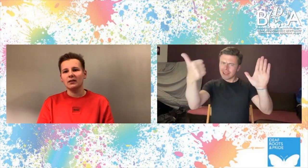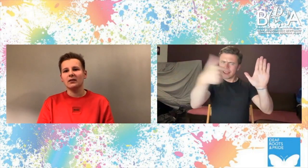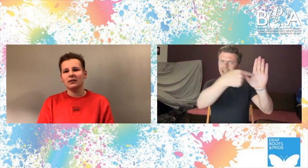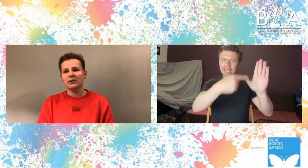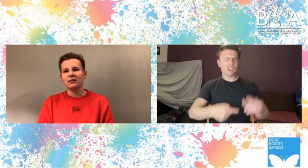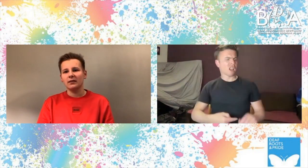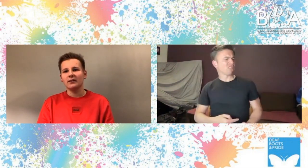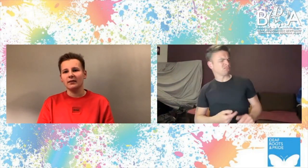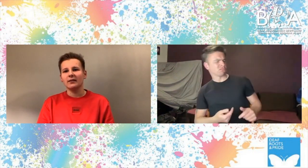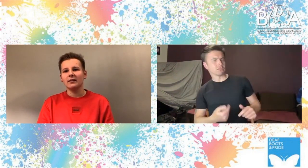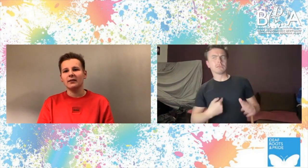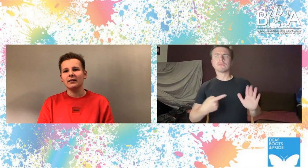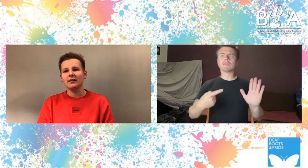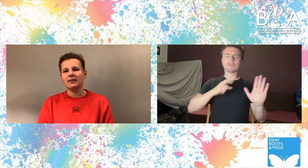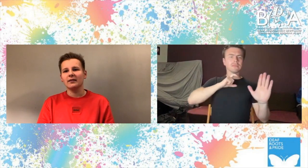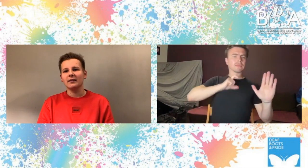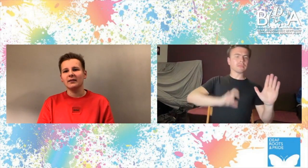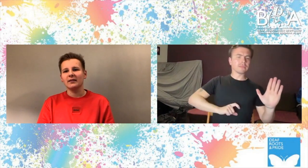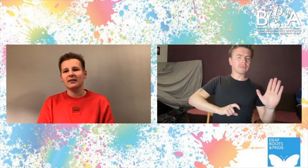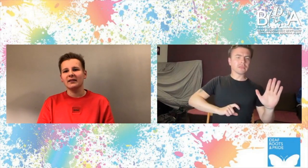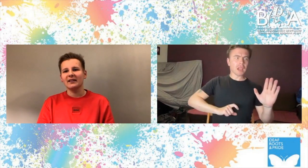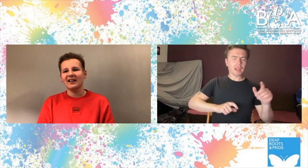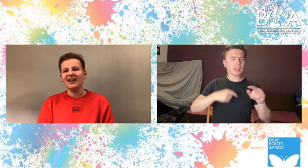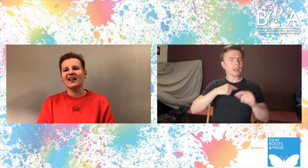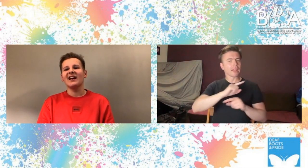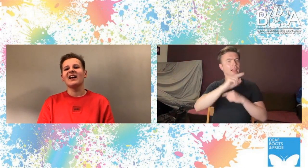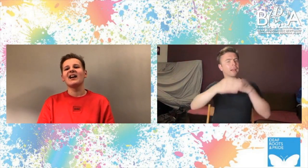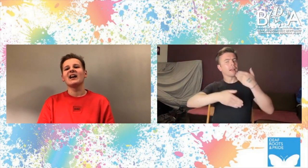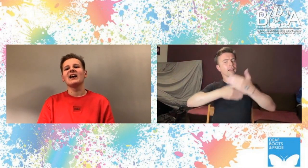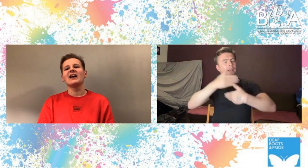to people, and I wanted them to like it. And if they didn’t like it that really dented